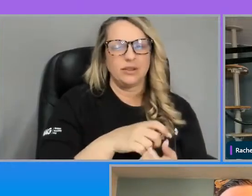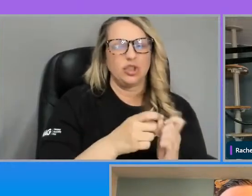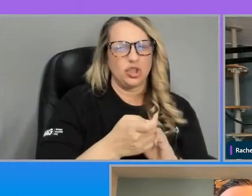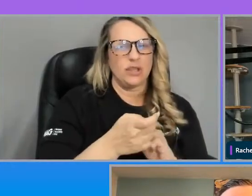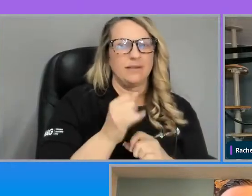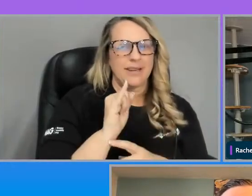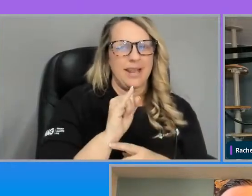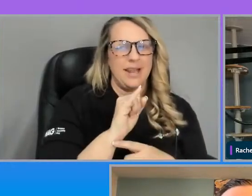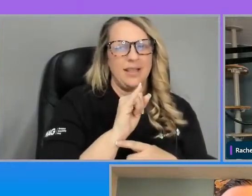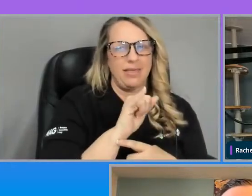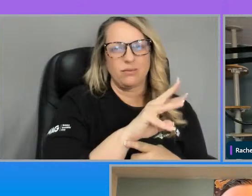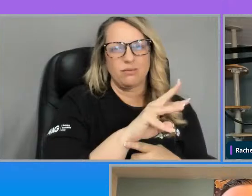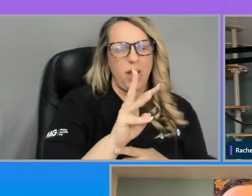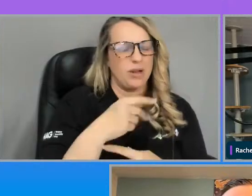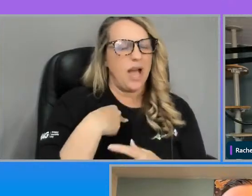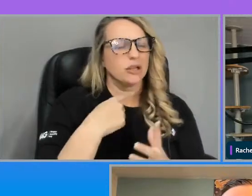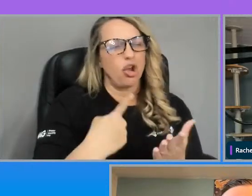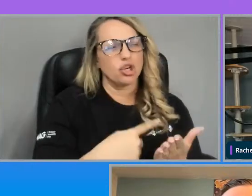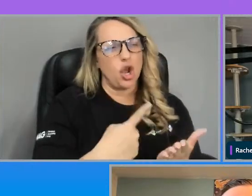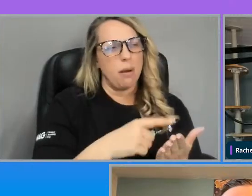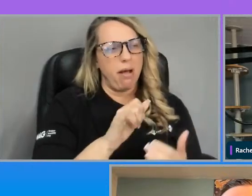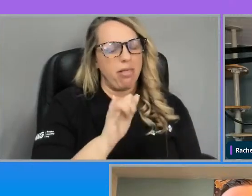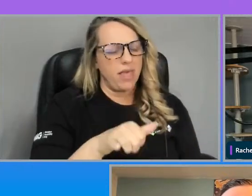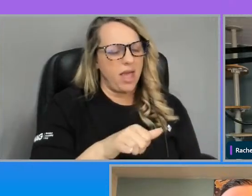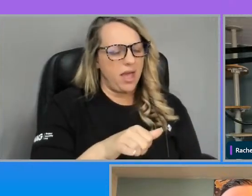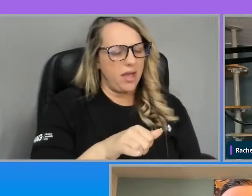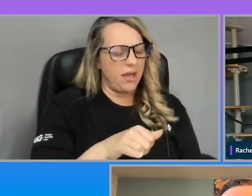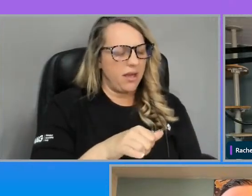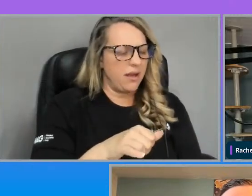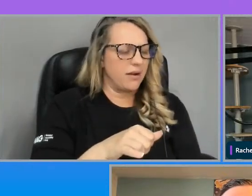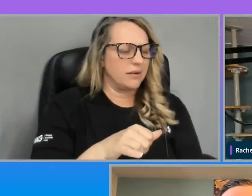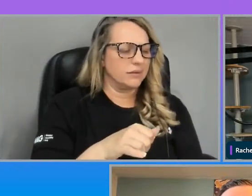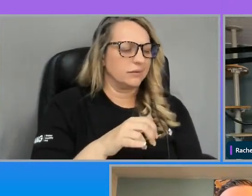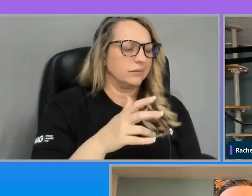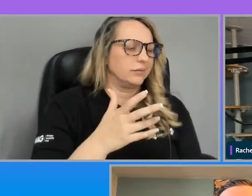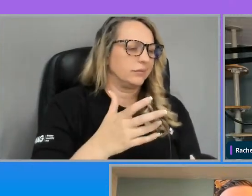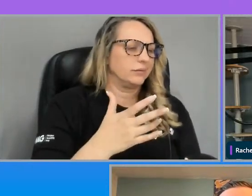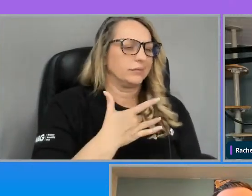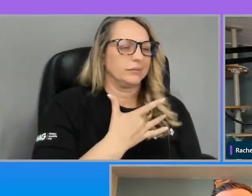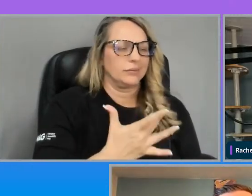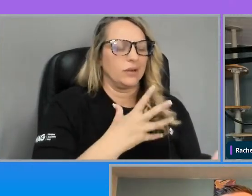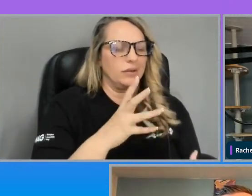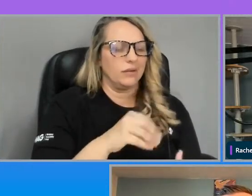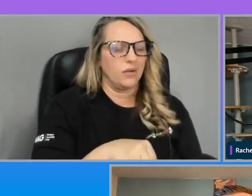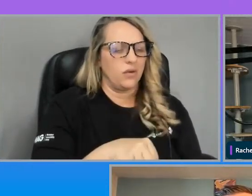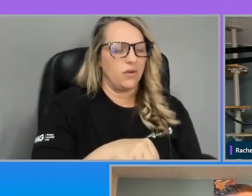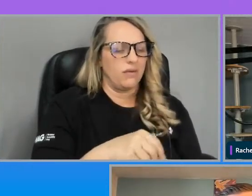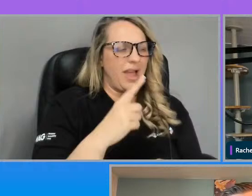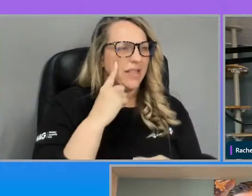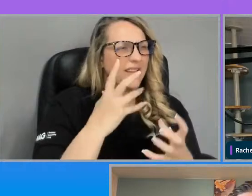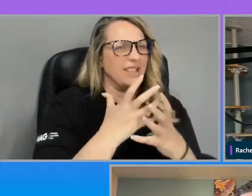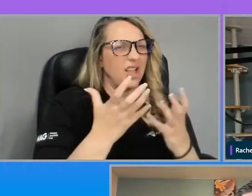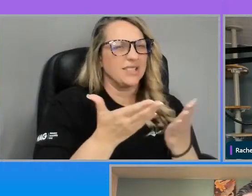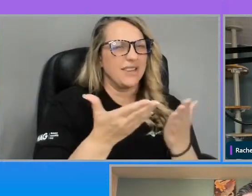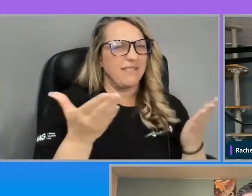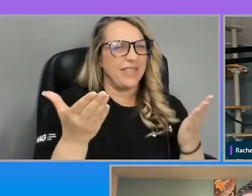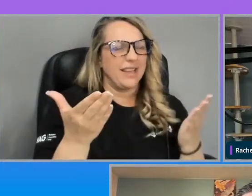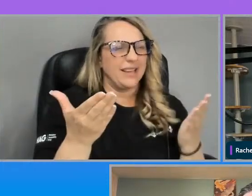browsers, and I started talking about it. And it, it tends to